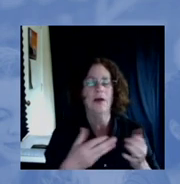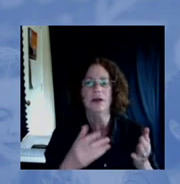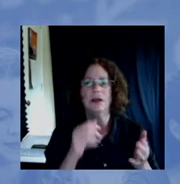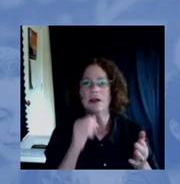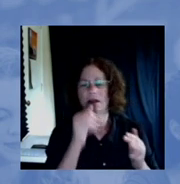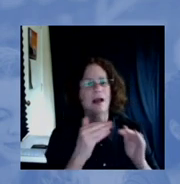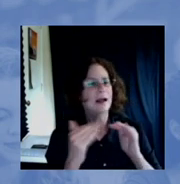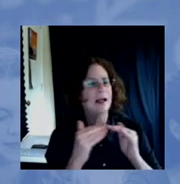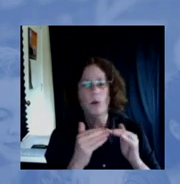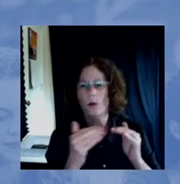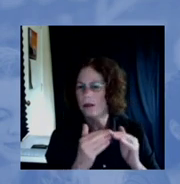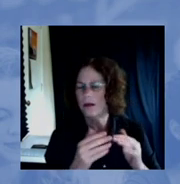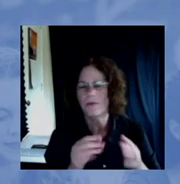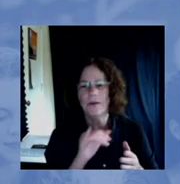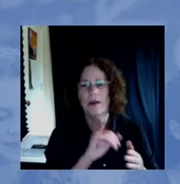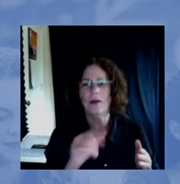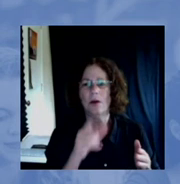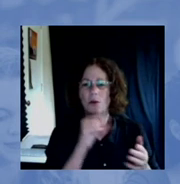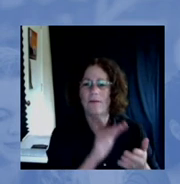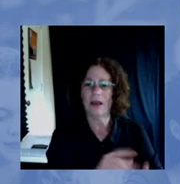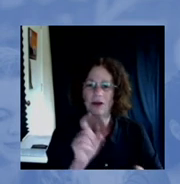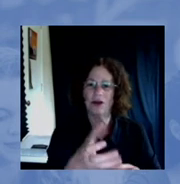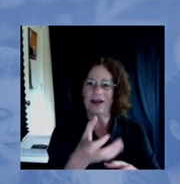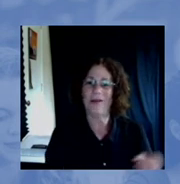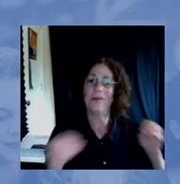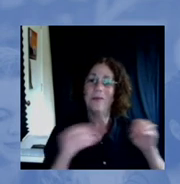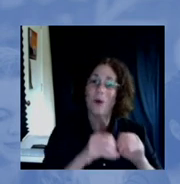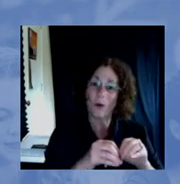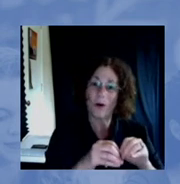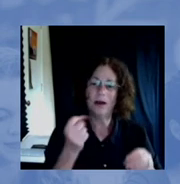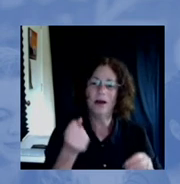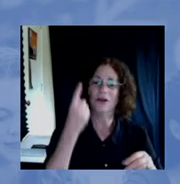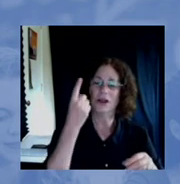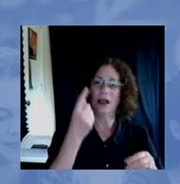THOSE THAT HAVE LESS GET MORE AND UNDERSTANDING THAT IN CERTAIN CASES YOU MAY HAVE A CRITICAL